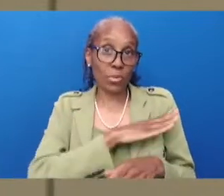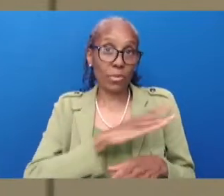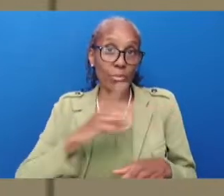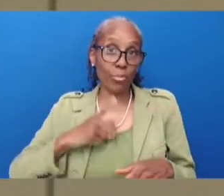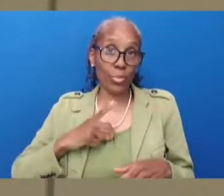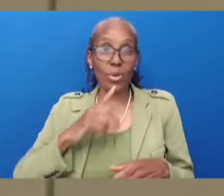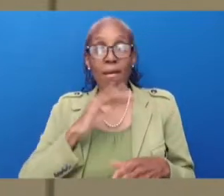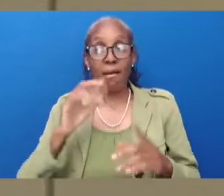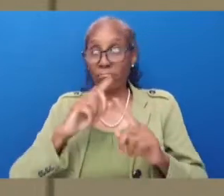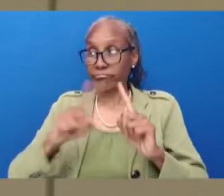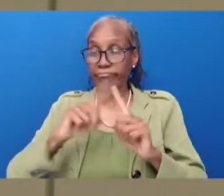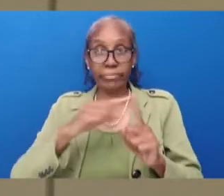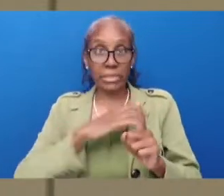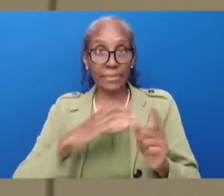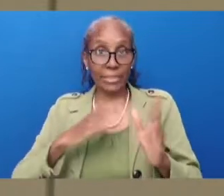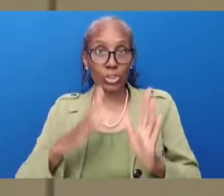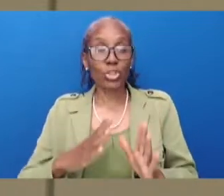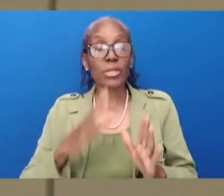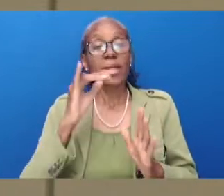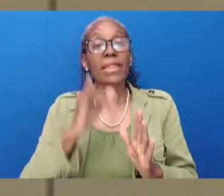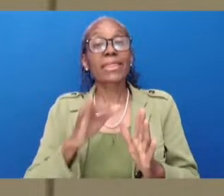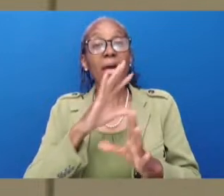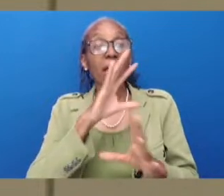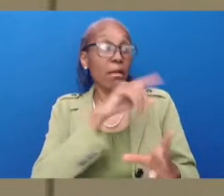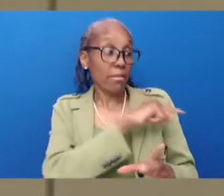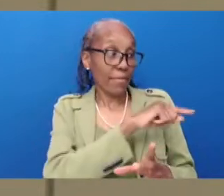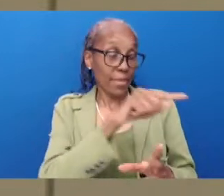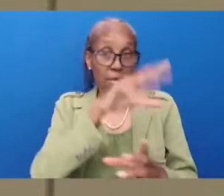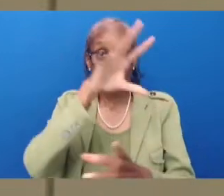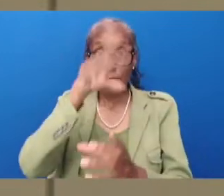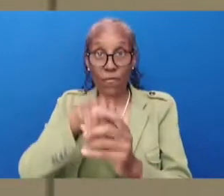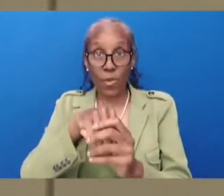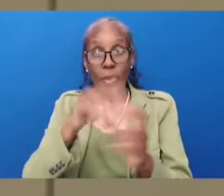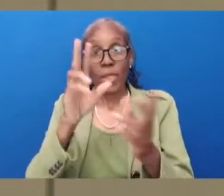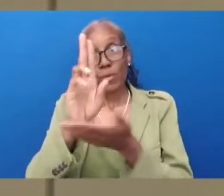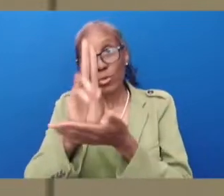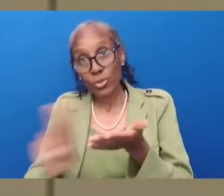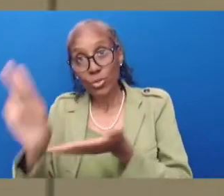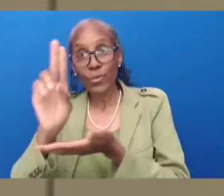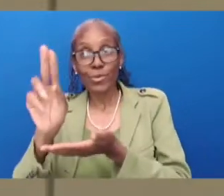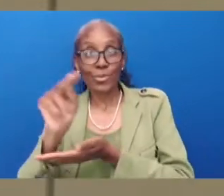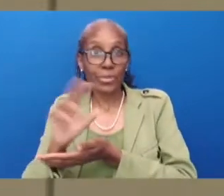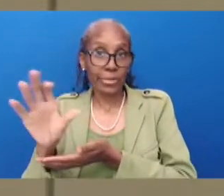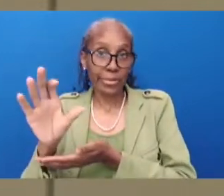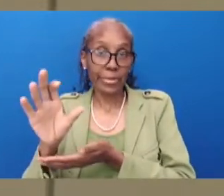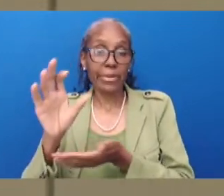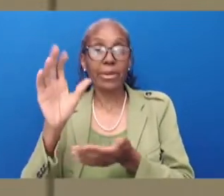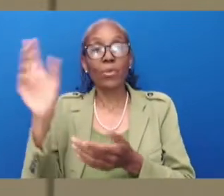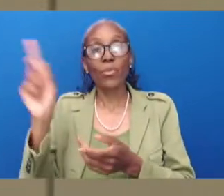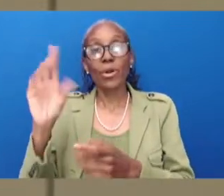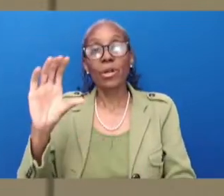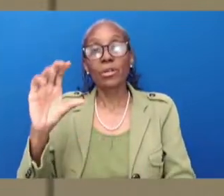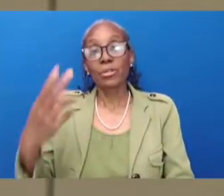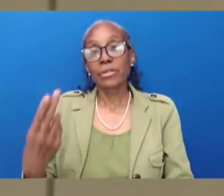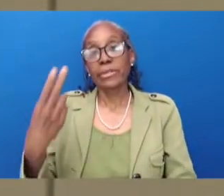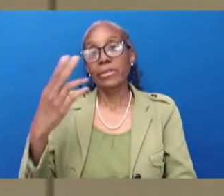NORTH CAROLINA ASSOCIATION OF COUNTY CLERKS TO THE BOARDS OF